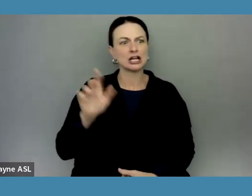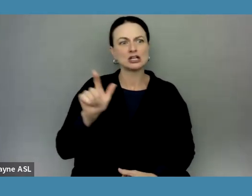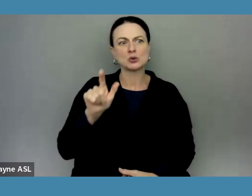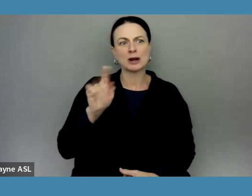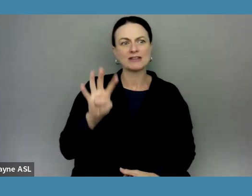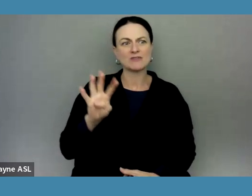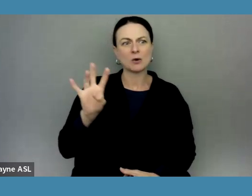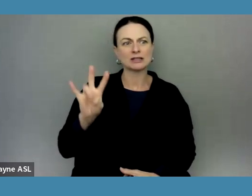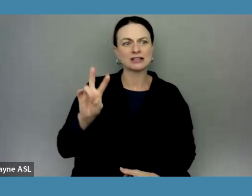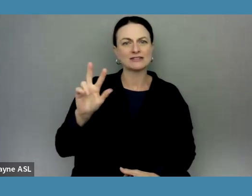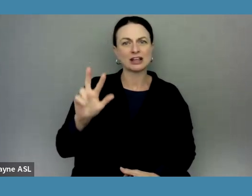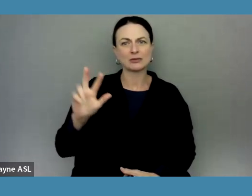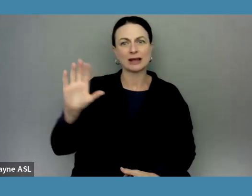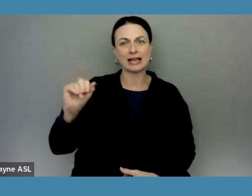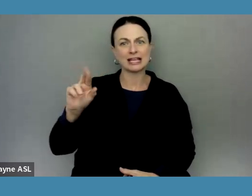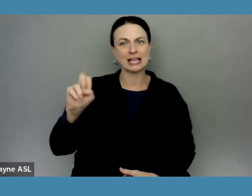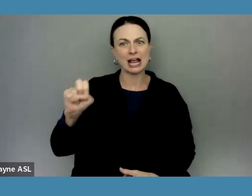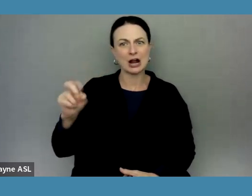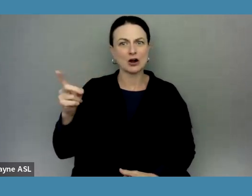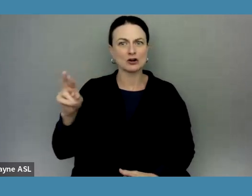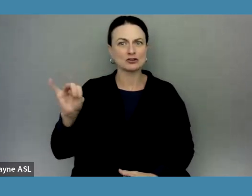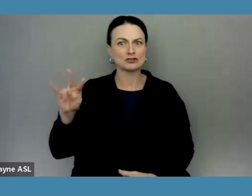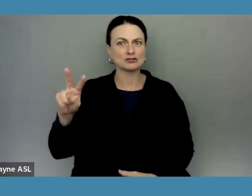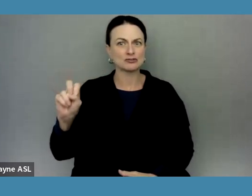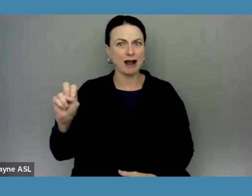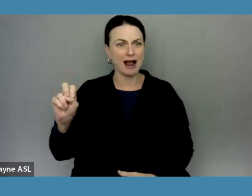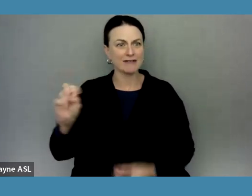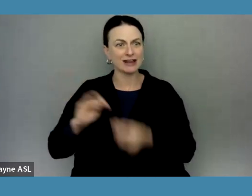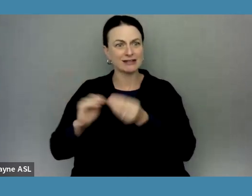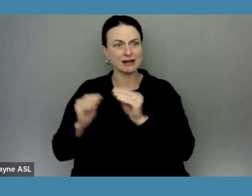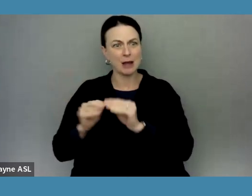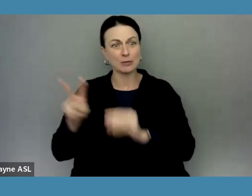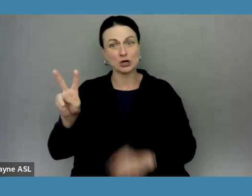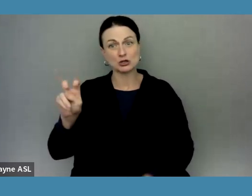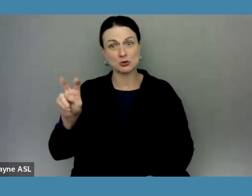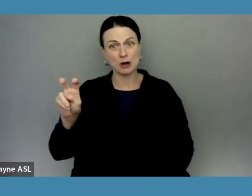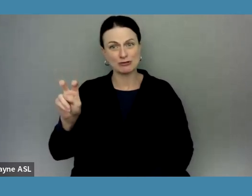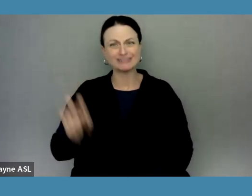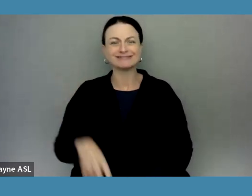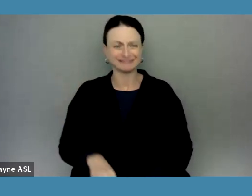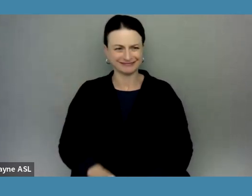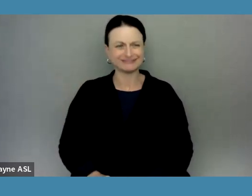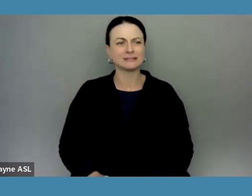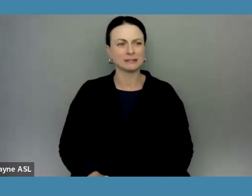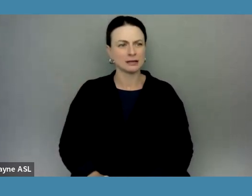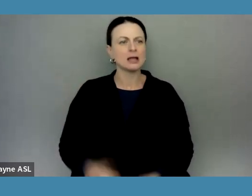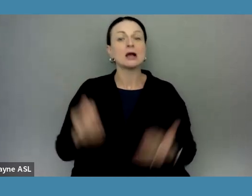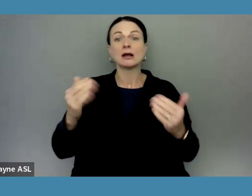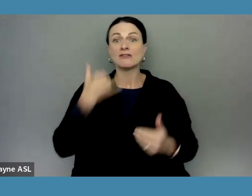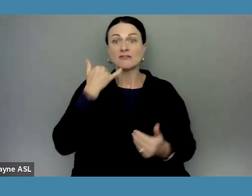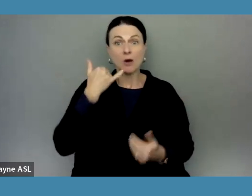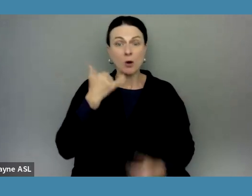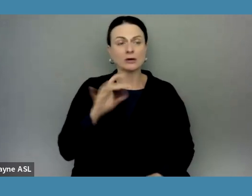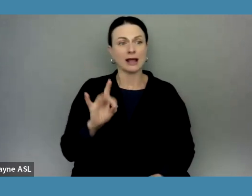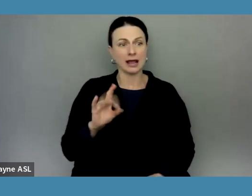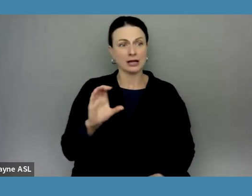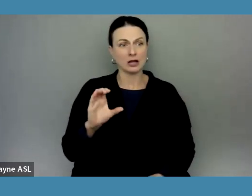Suite 200 in Tallahassee, Florida 32308. You can contact us via phone at (800) 342-0823